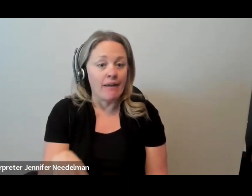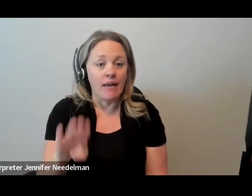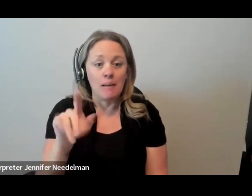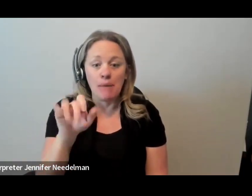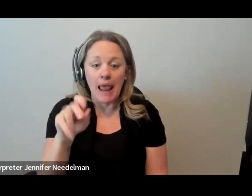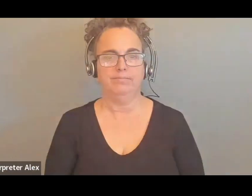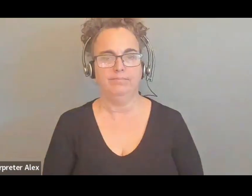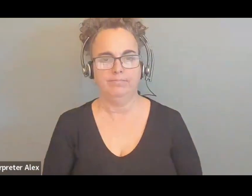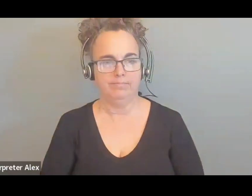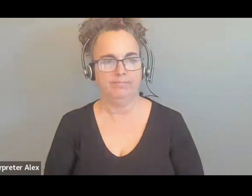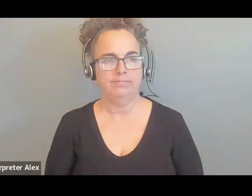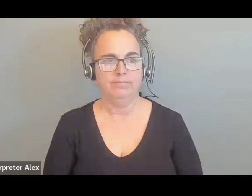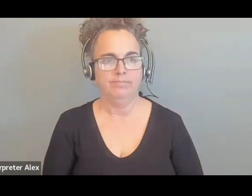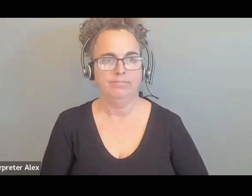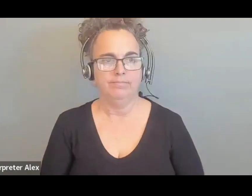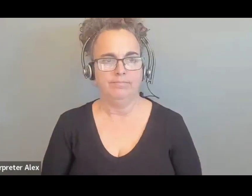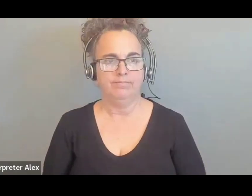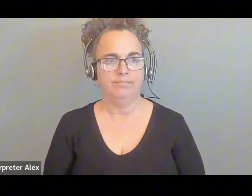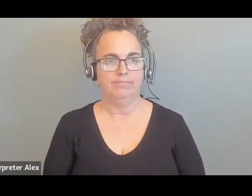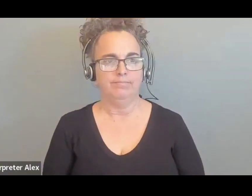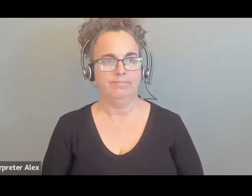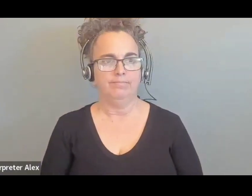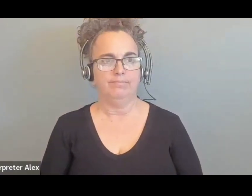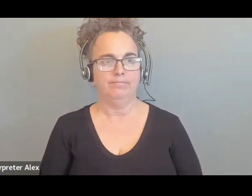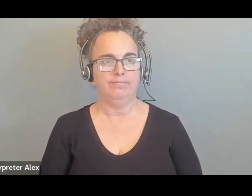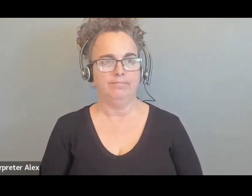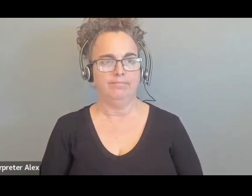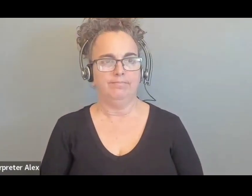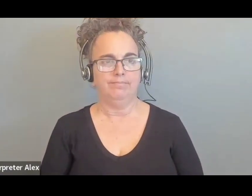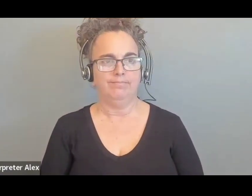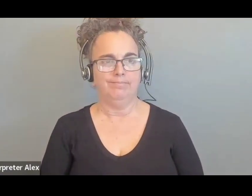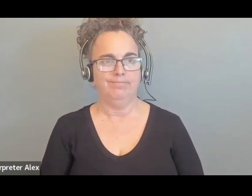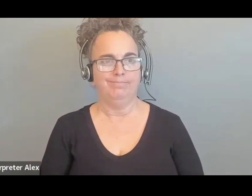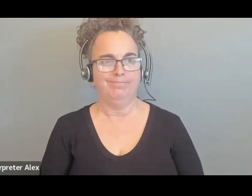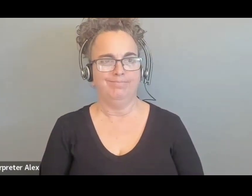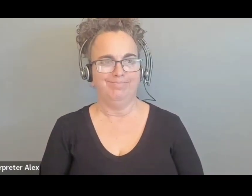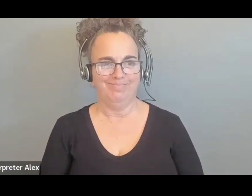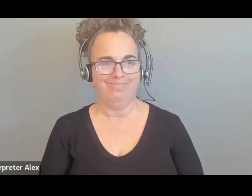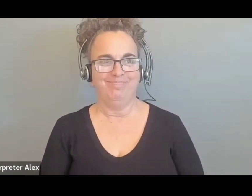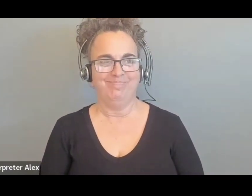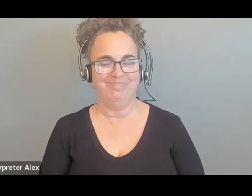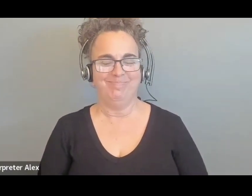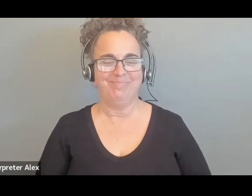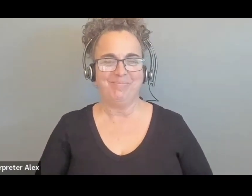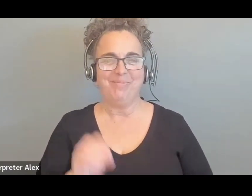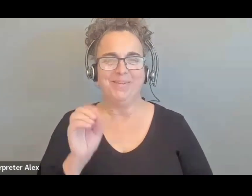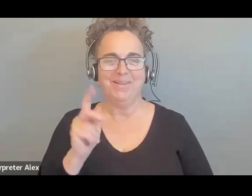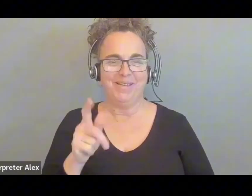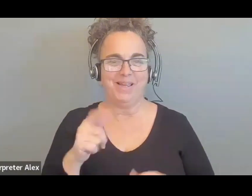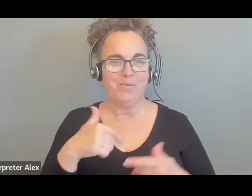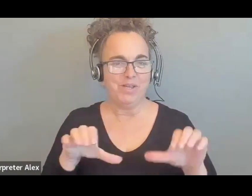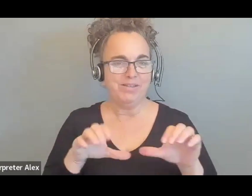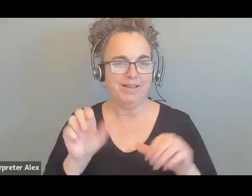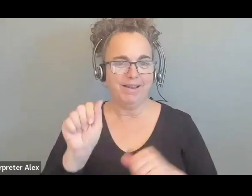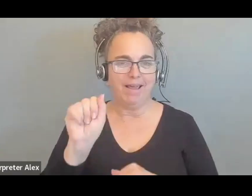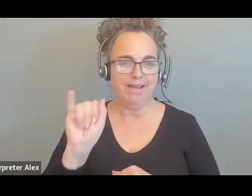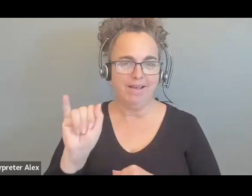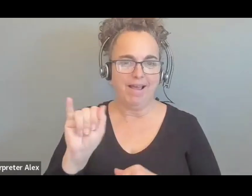Yeah, I mean I think it's funny, I had a startup come through that was like, we've said we did AI in our application because we, everyone has to have AI now.